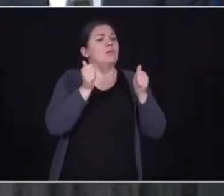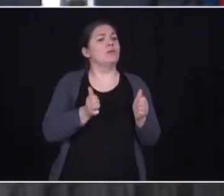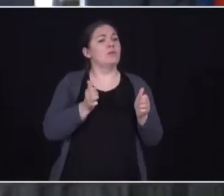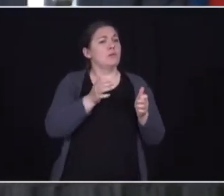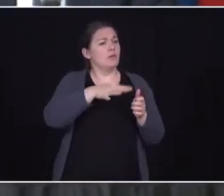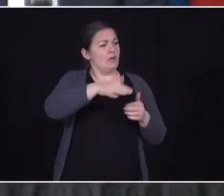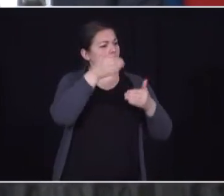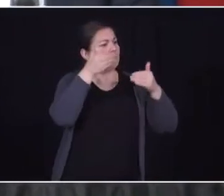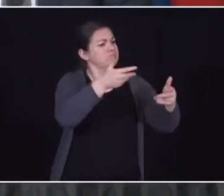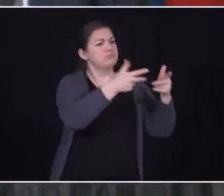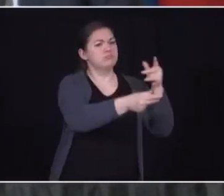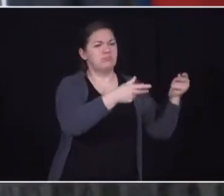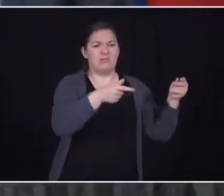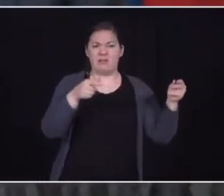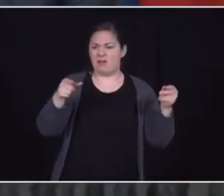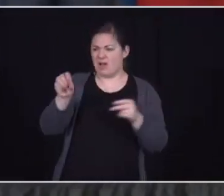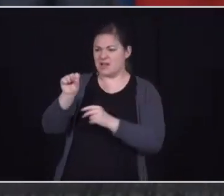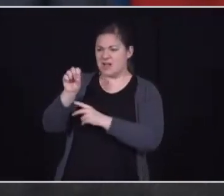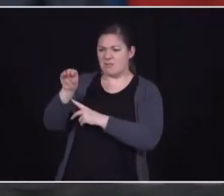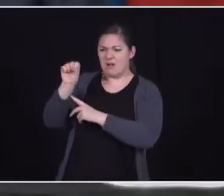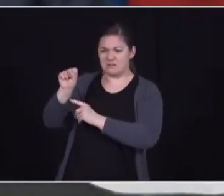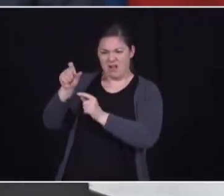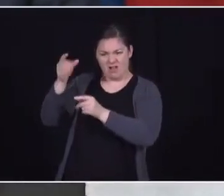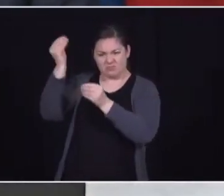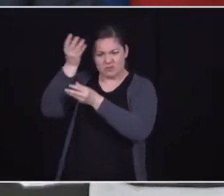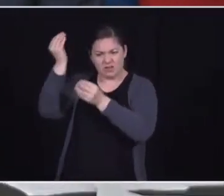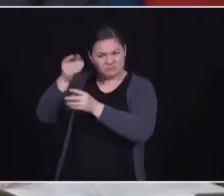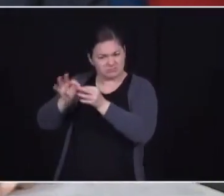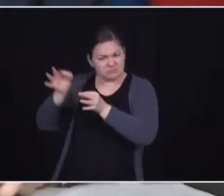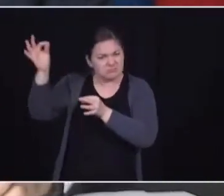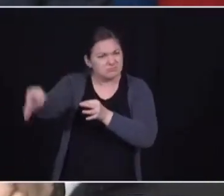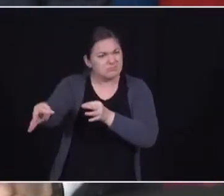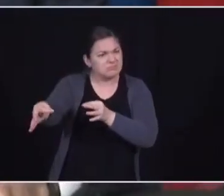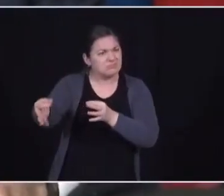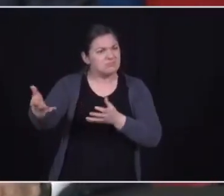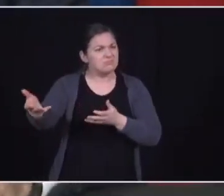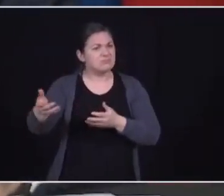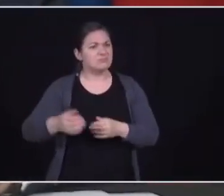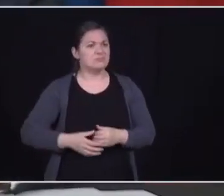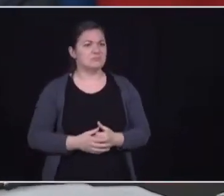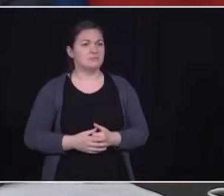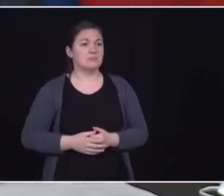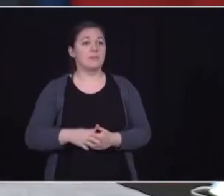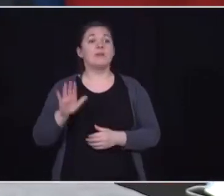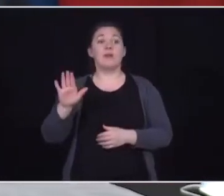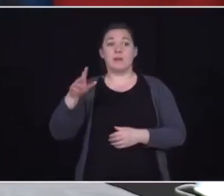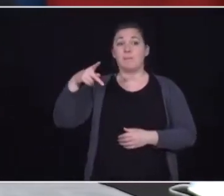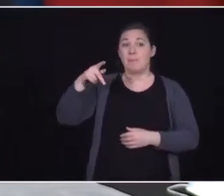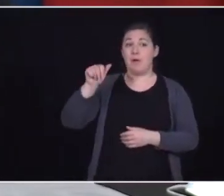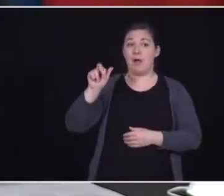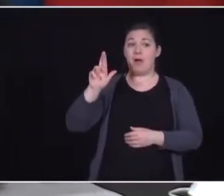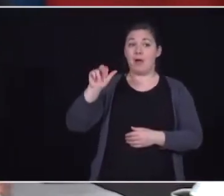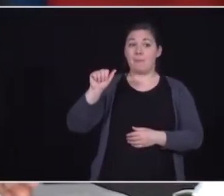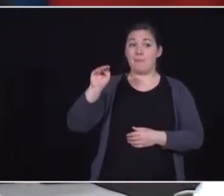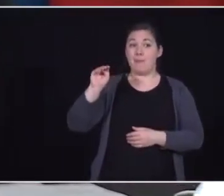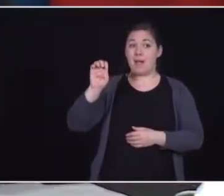From Kelly at CH news. Please go ahead. Technically afternoon retired general said paramedics will have to wait for the spring for